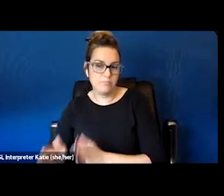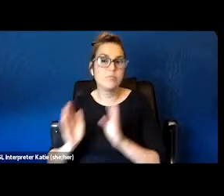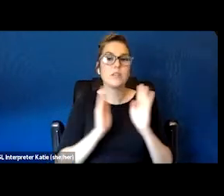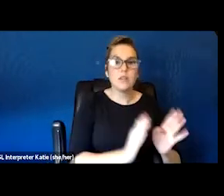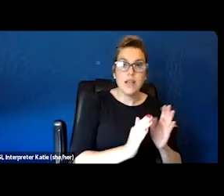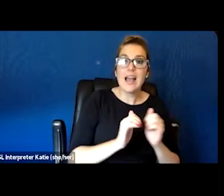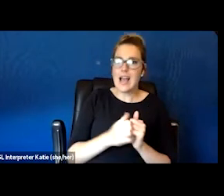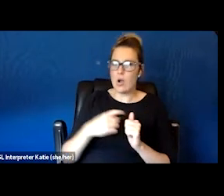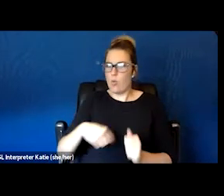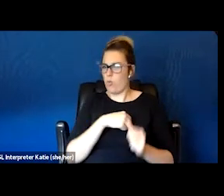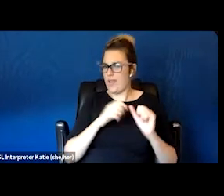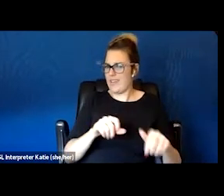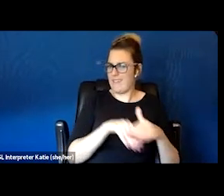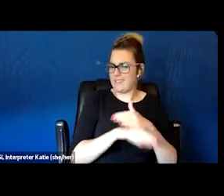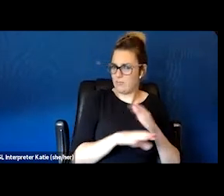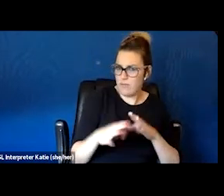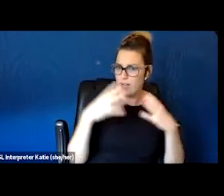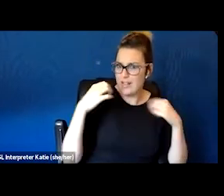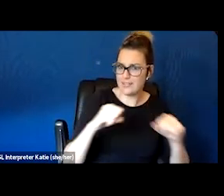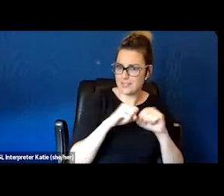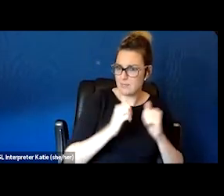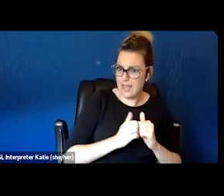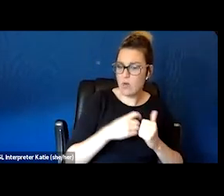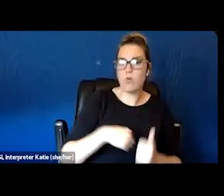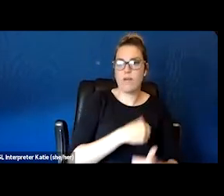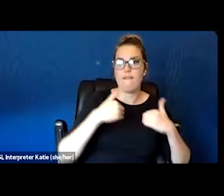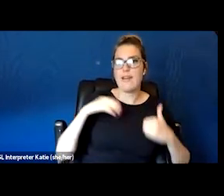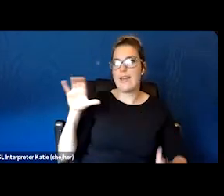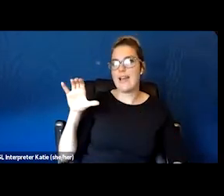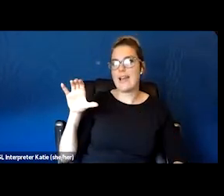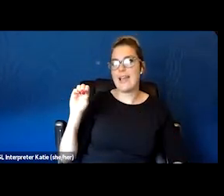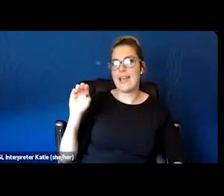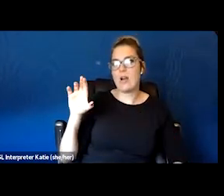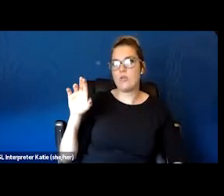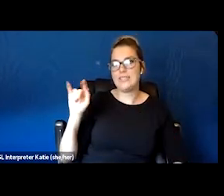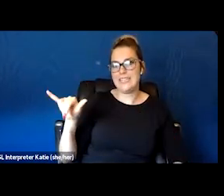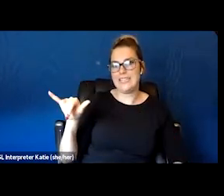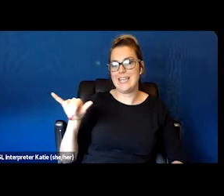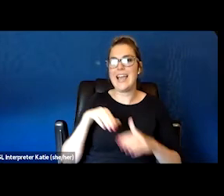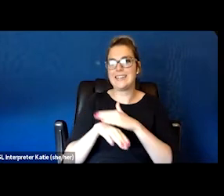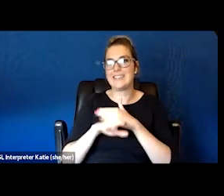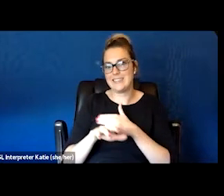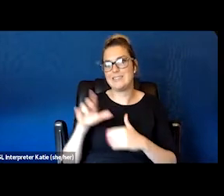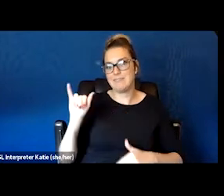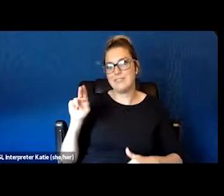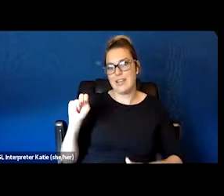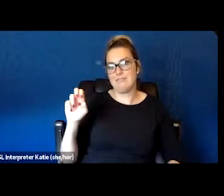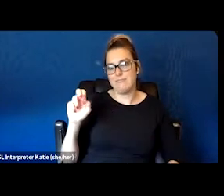is we have a county-run access line for Behavioral Health. So if we encounter a participant in Coordinated Entry